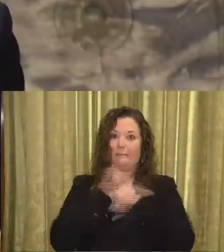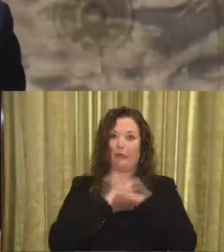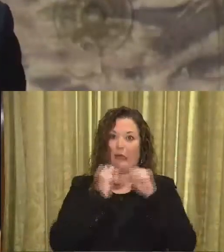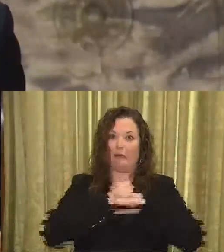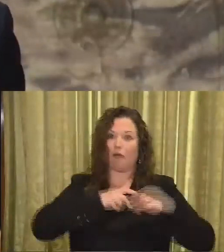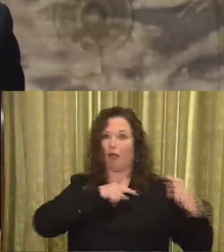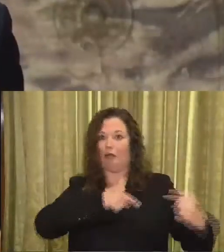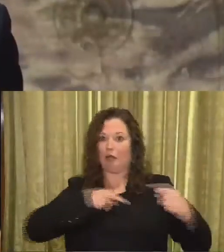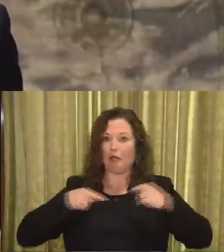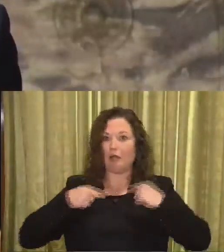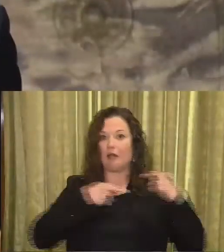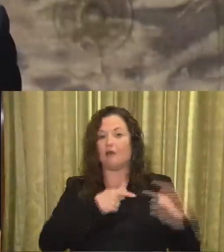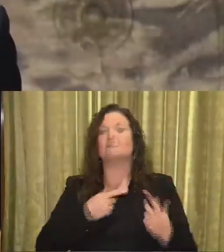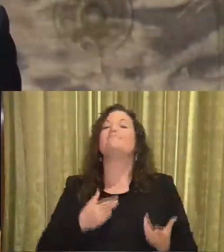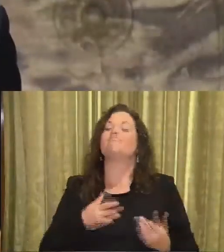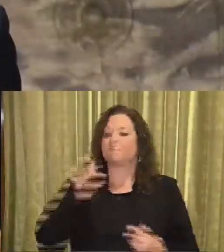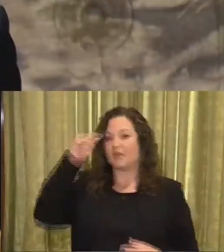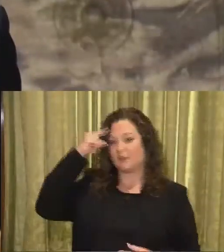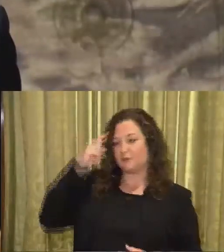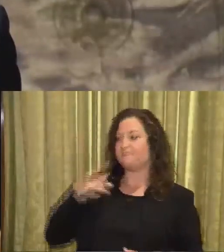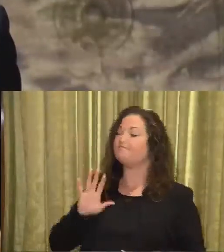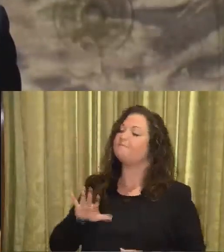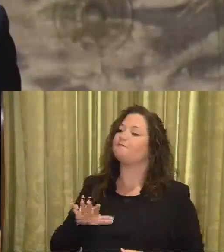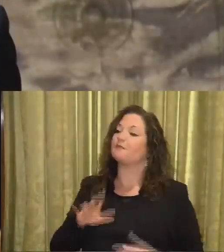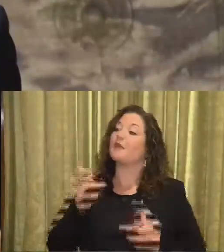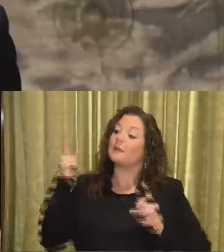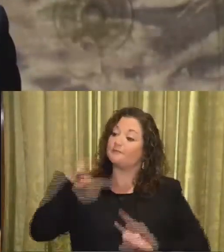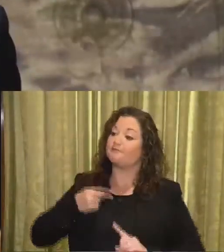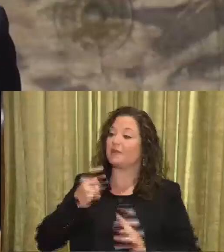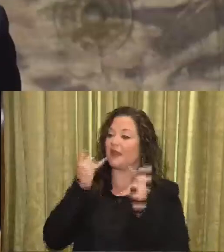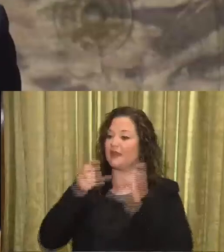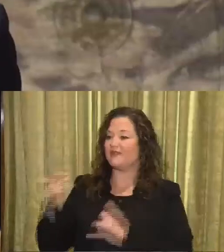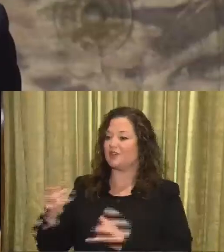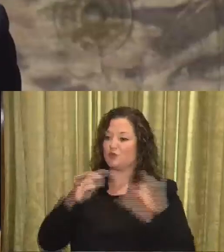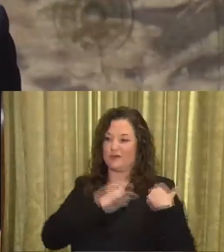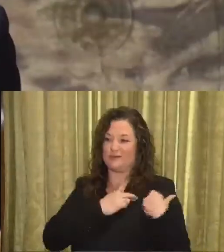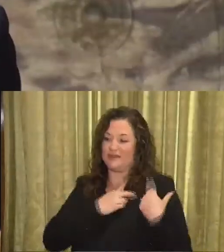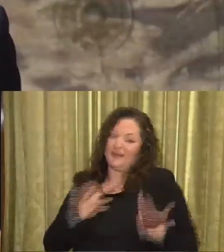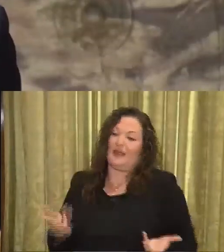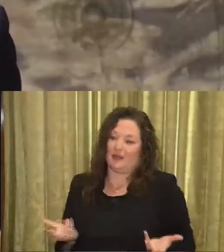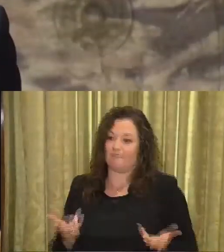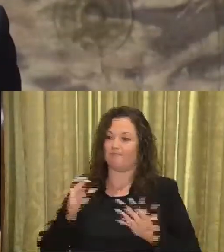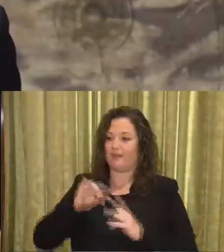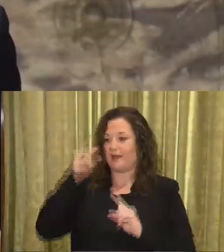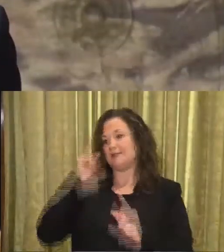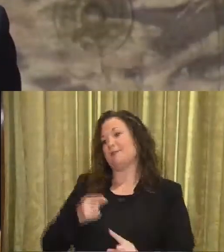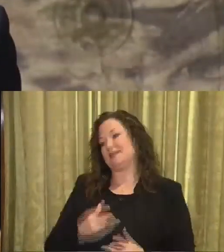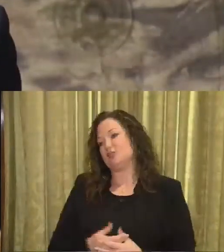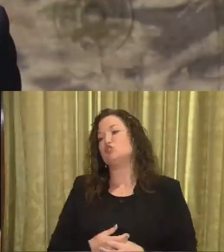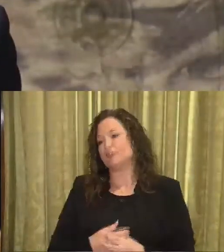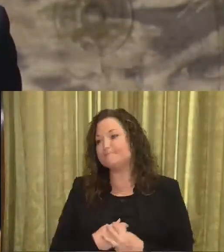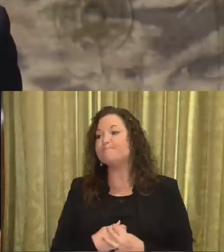Well, it does come down to individual responsibility. That's the message, but you know,